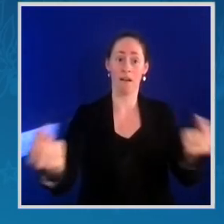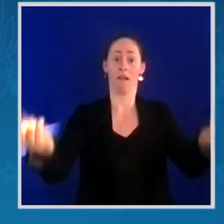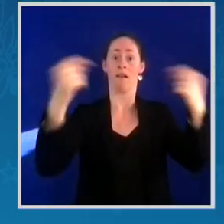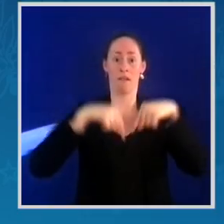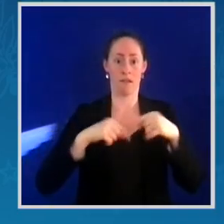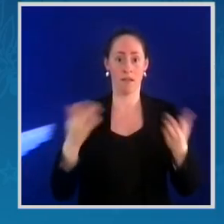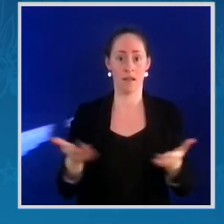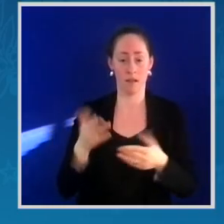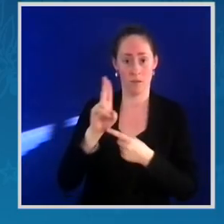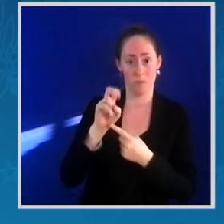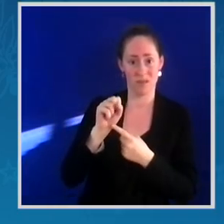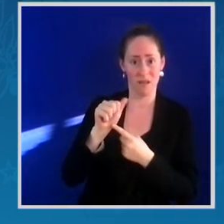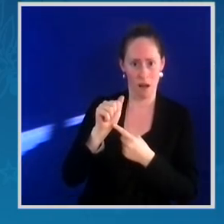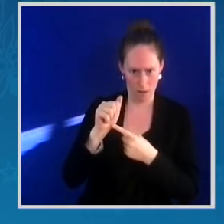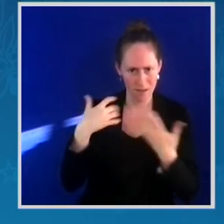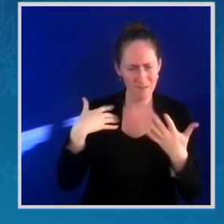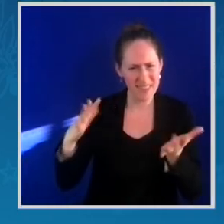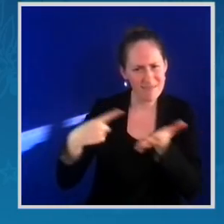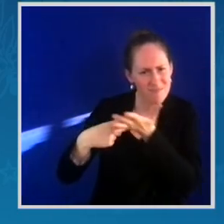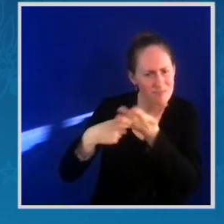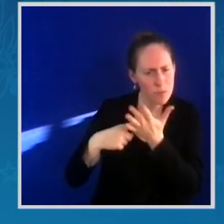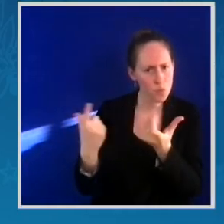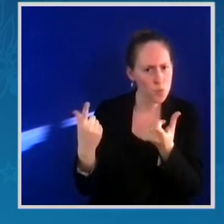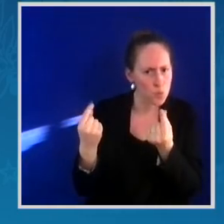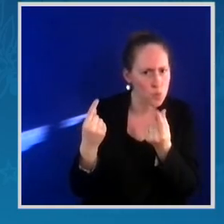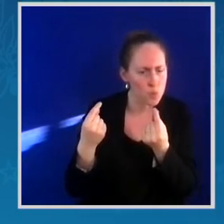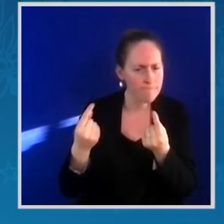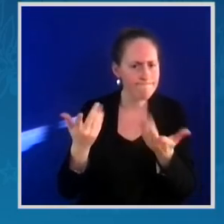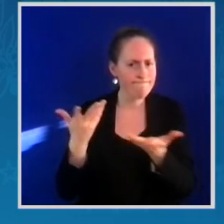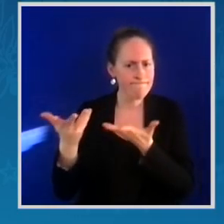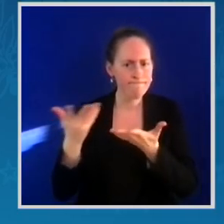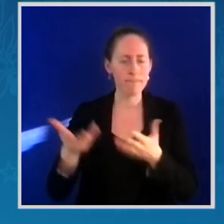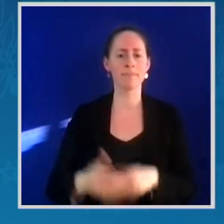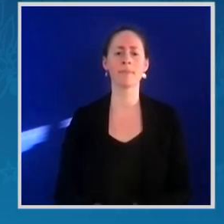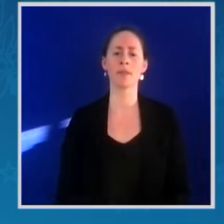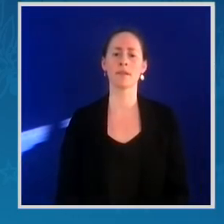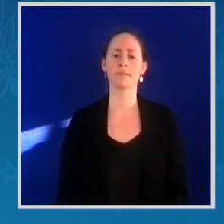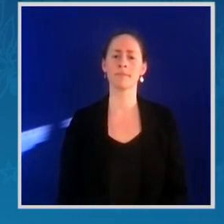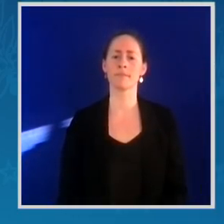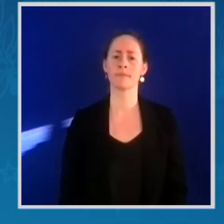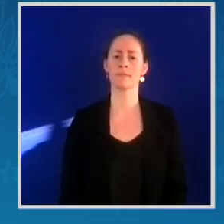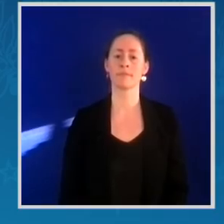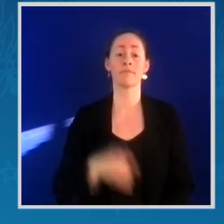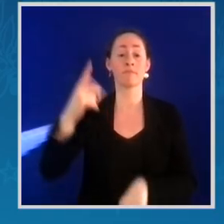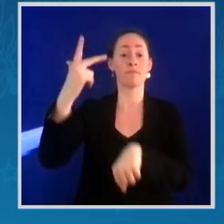to create a smuggling and trafficking task force. Again, one of the issues not only there,